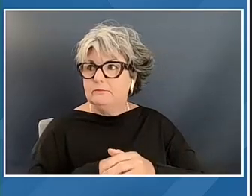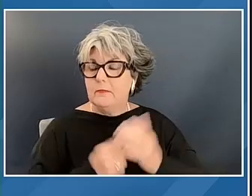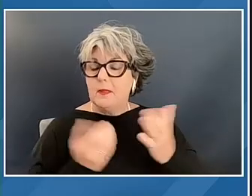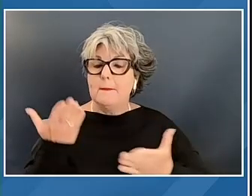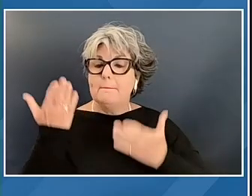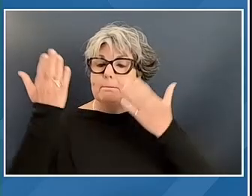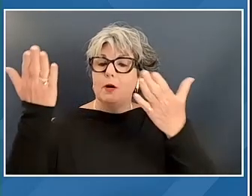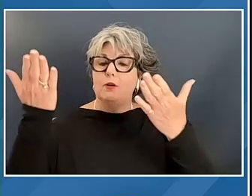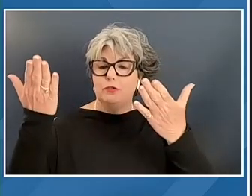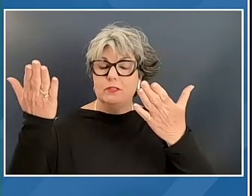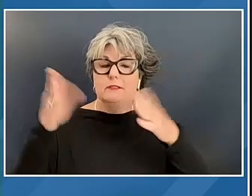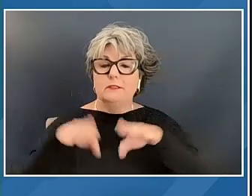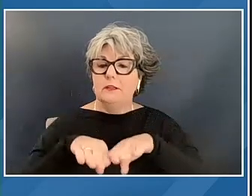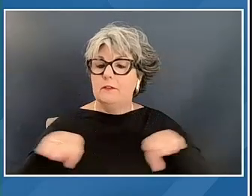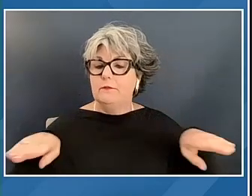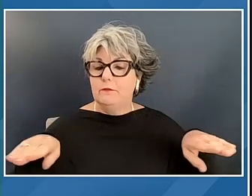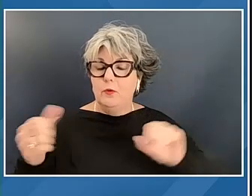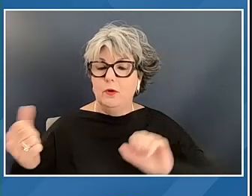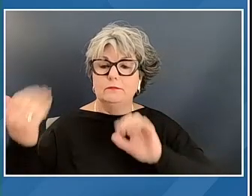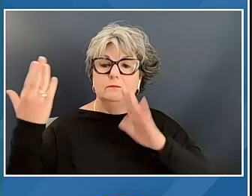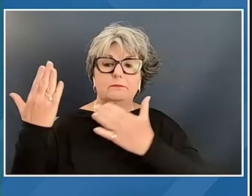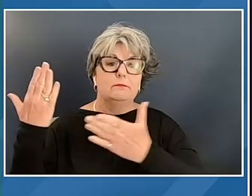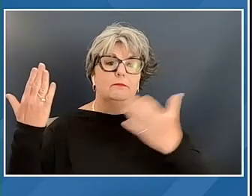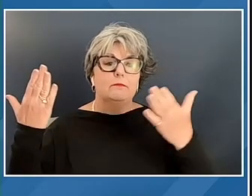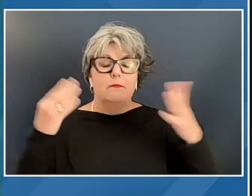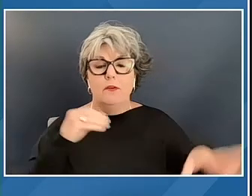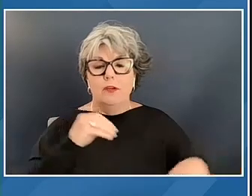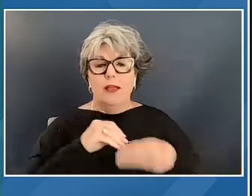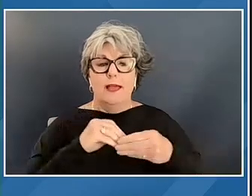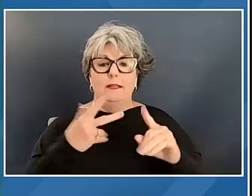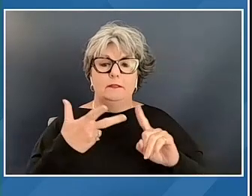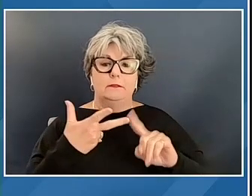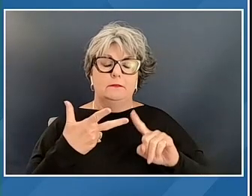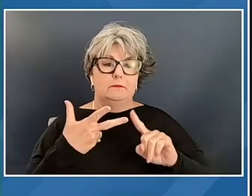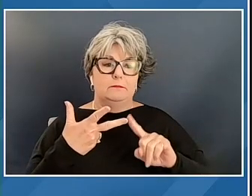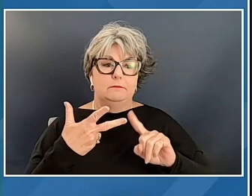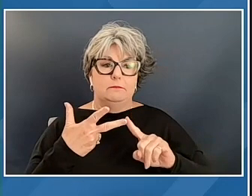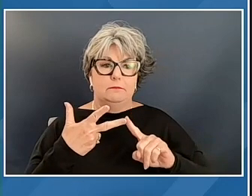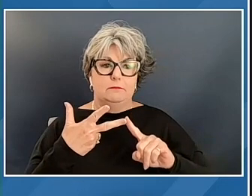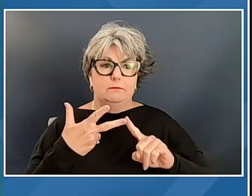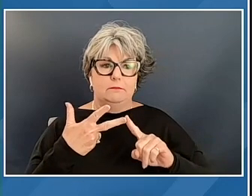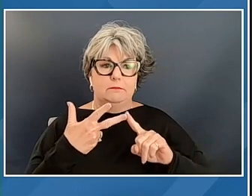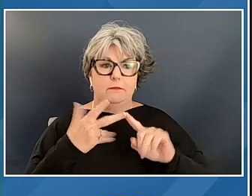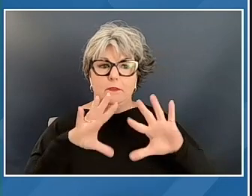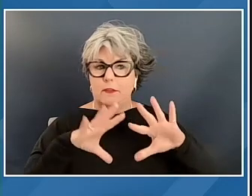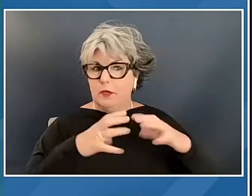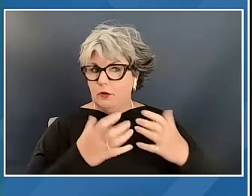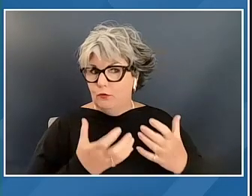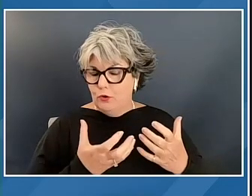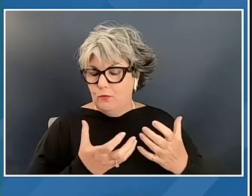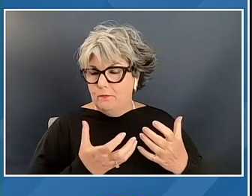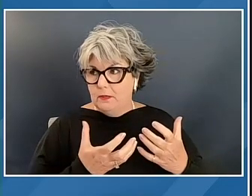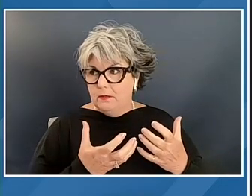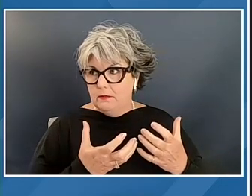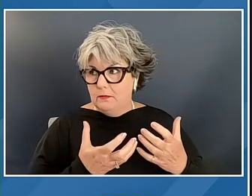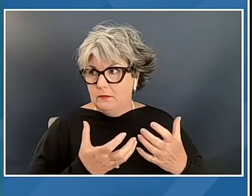for, adding the group of Council